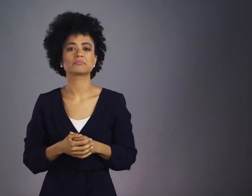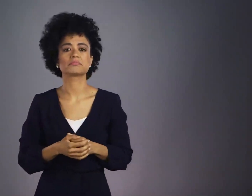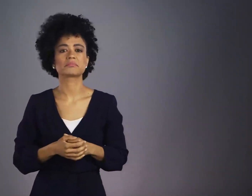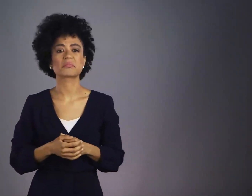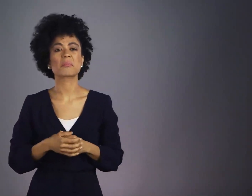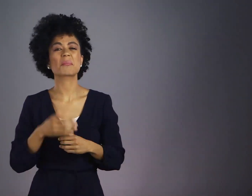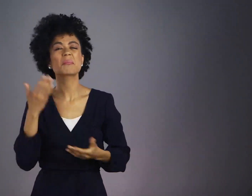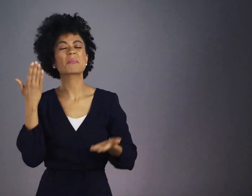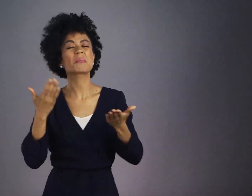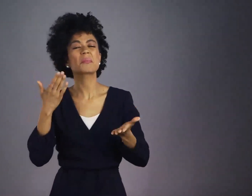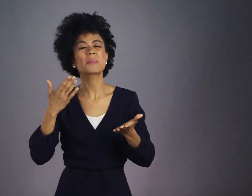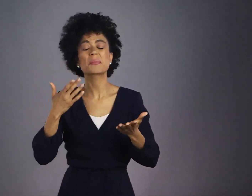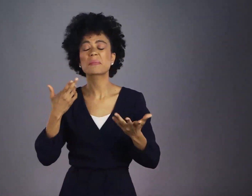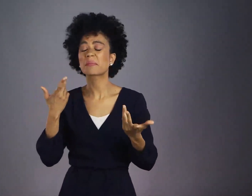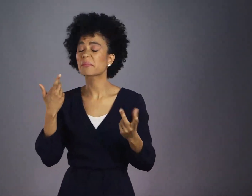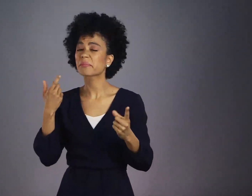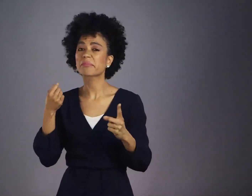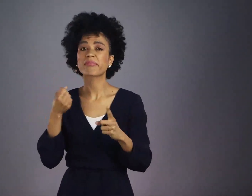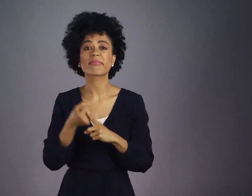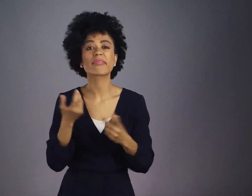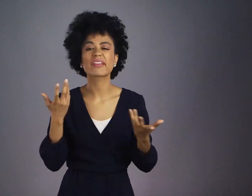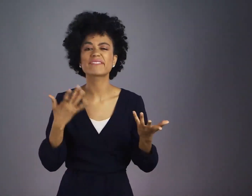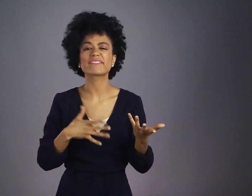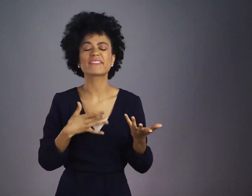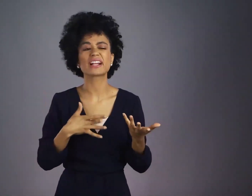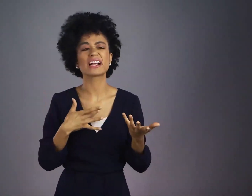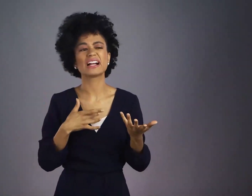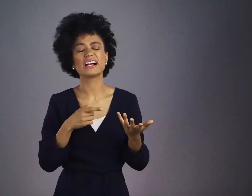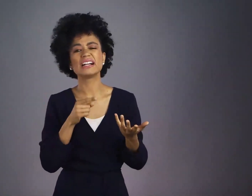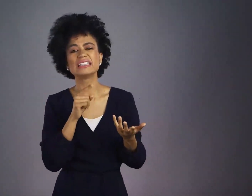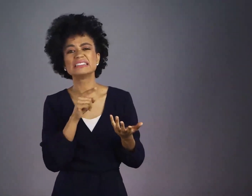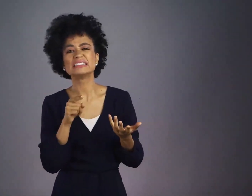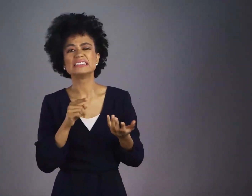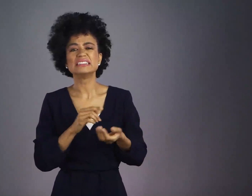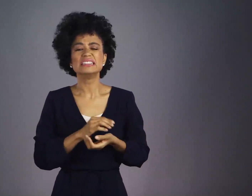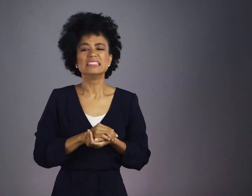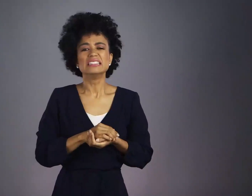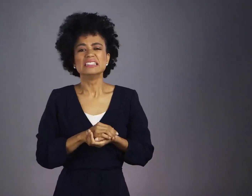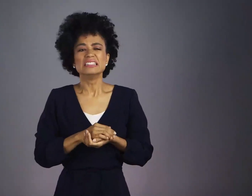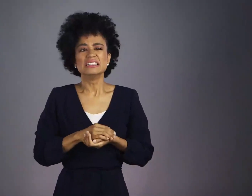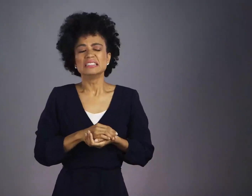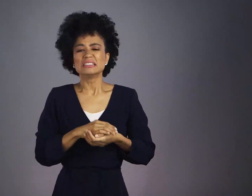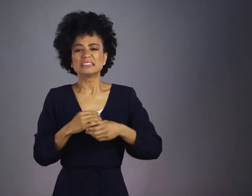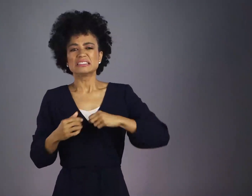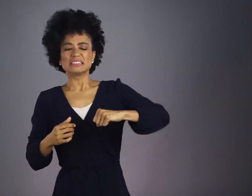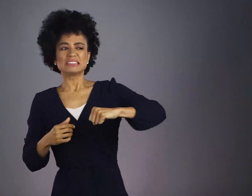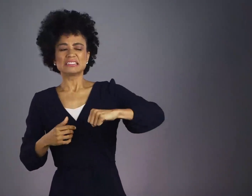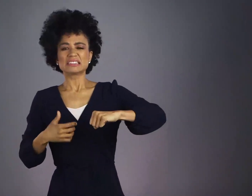As we look over the list of business acquaintances and friends we have hurt, we may feel difﬁdent about